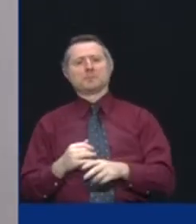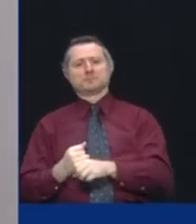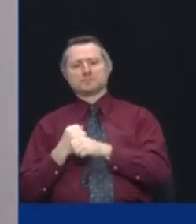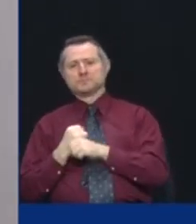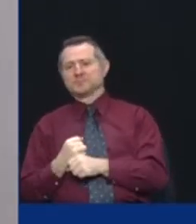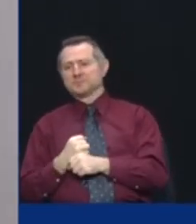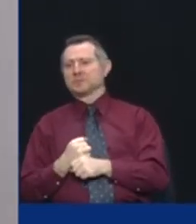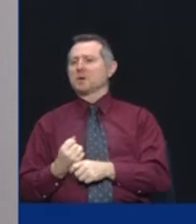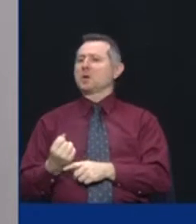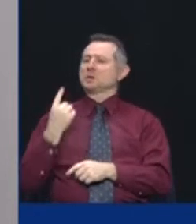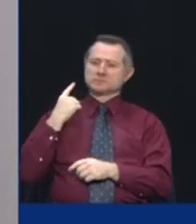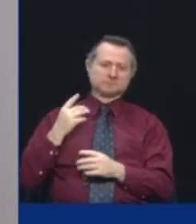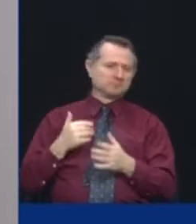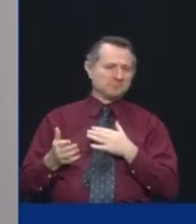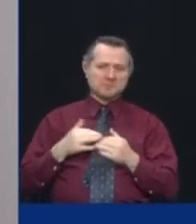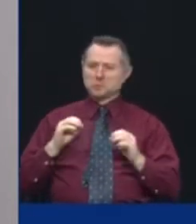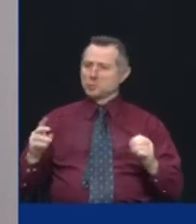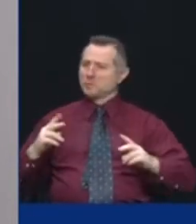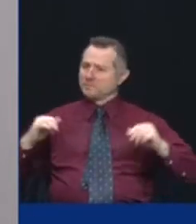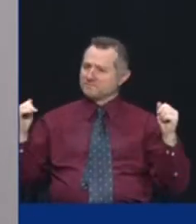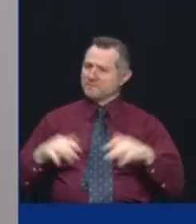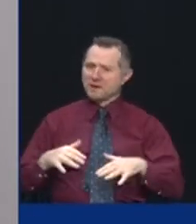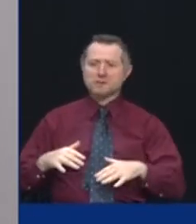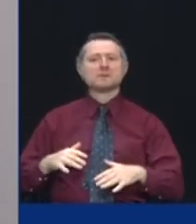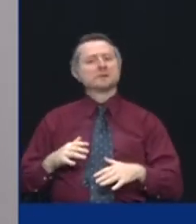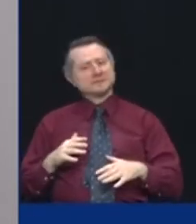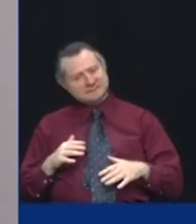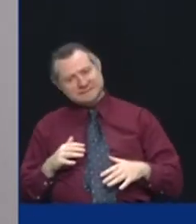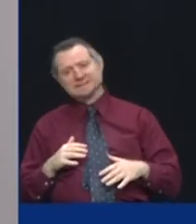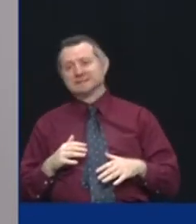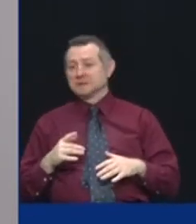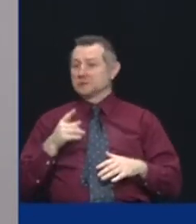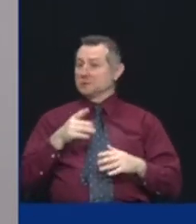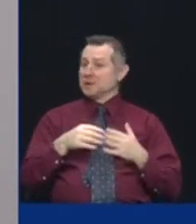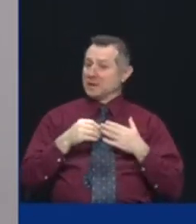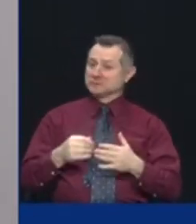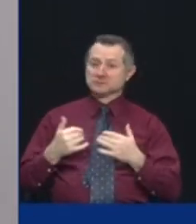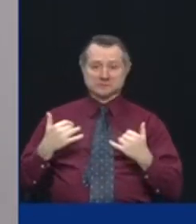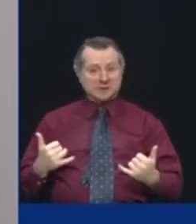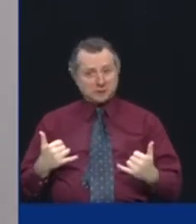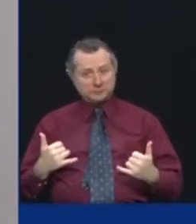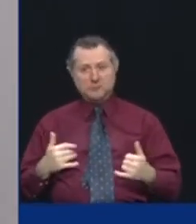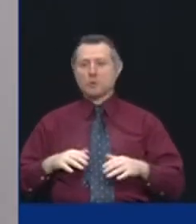WERE A LEADER IN ALLOWING US TO COME BACK AND PLAY EVEN THOUGH NO FANS.